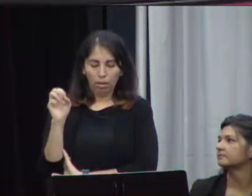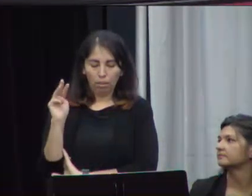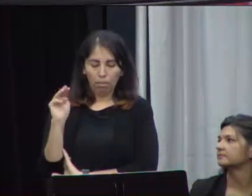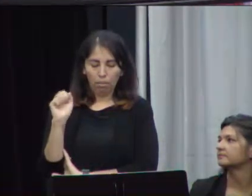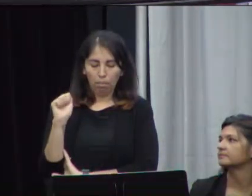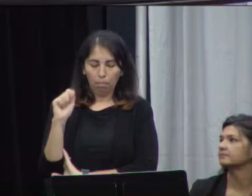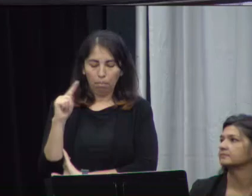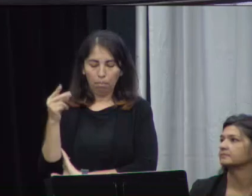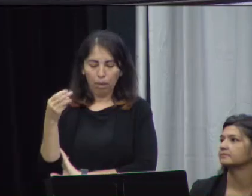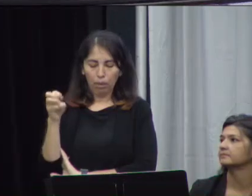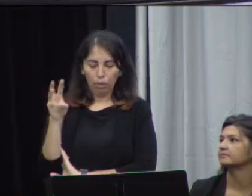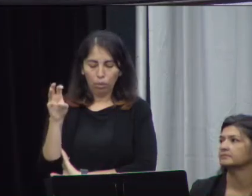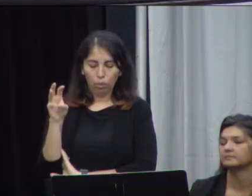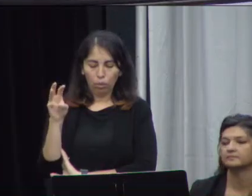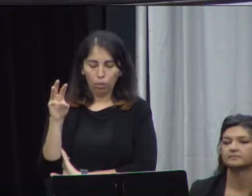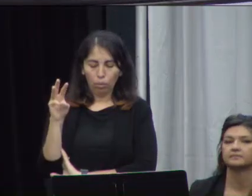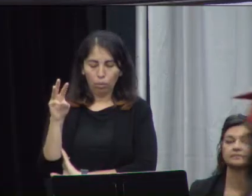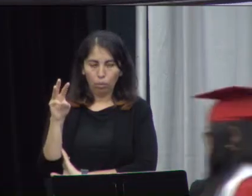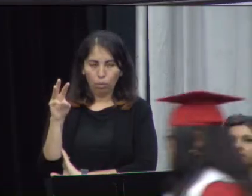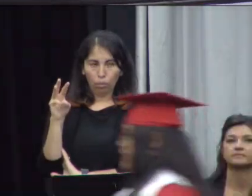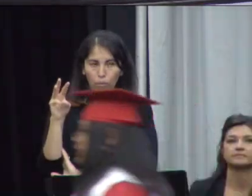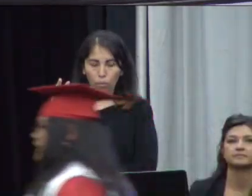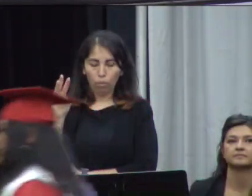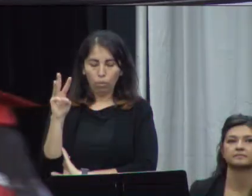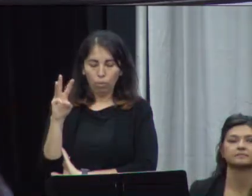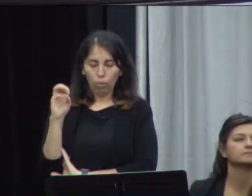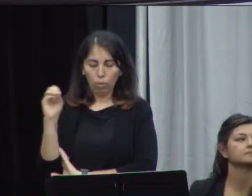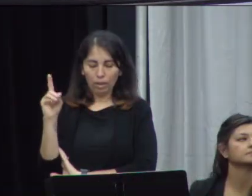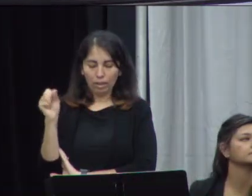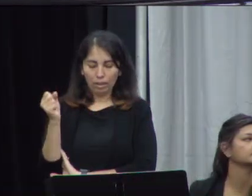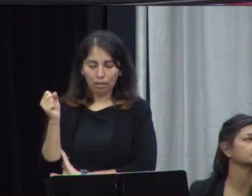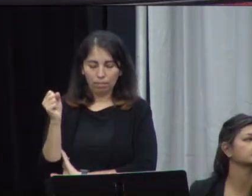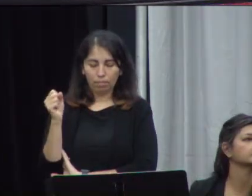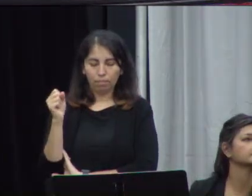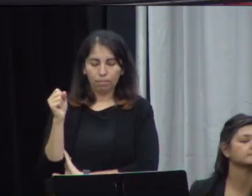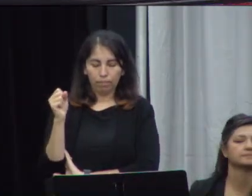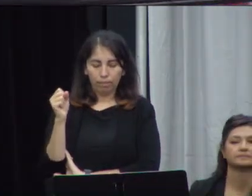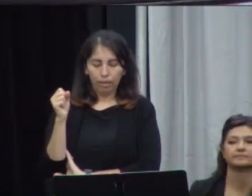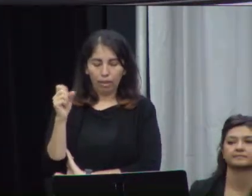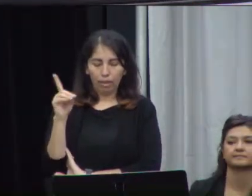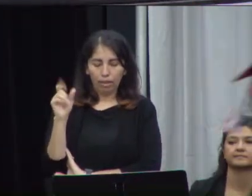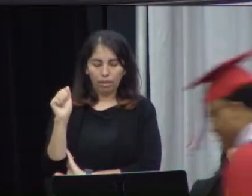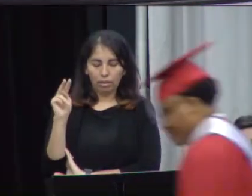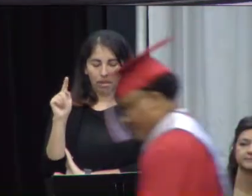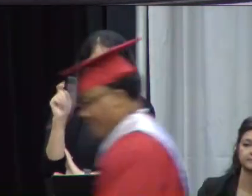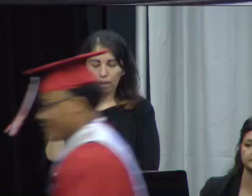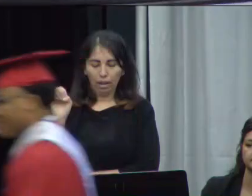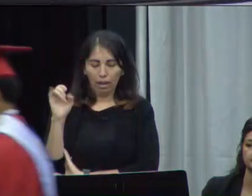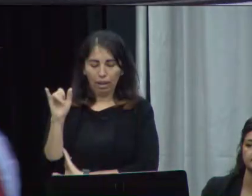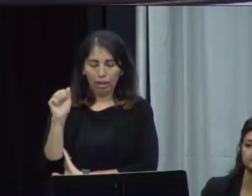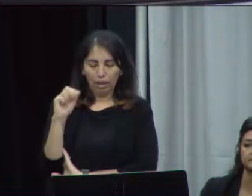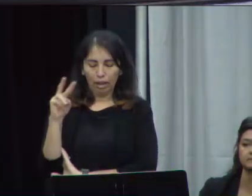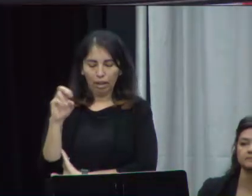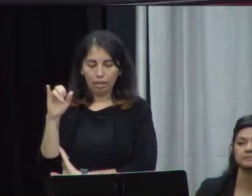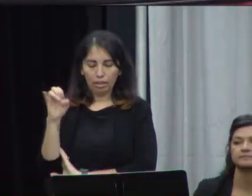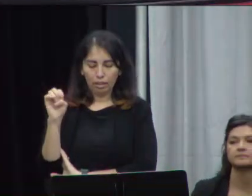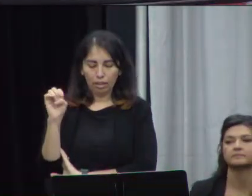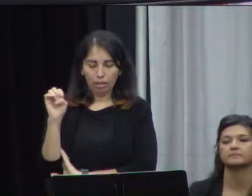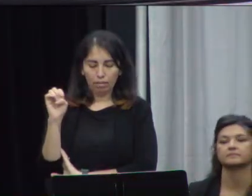(audience applauds) Matthew Woods. (audience applauds) Dante Yasi.